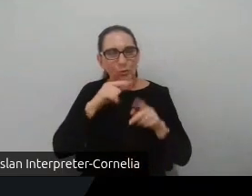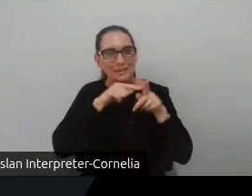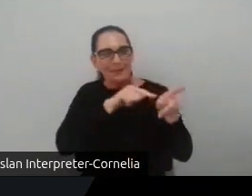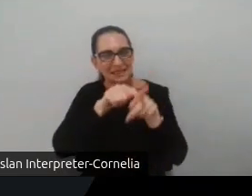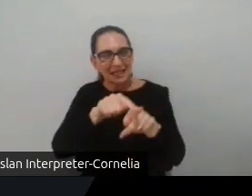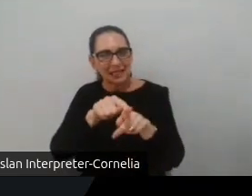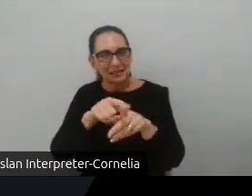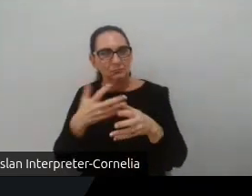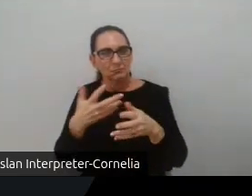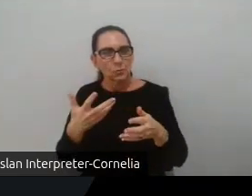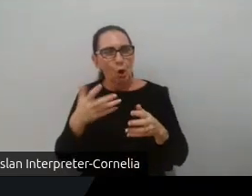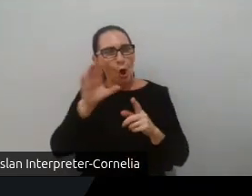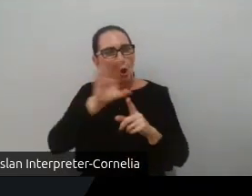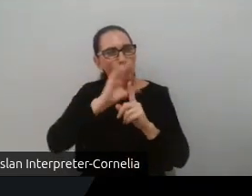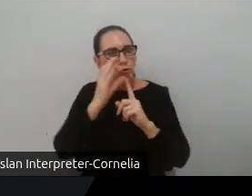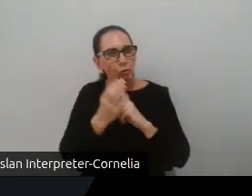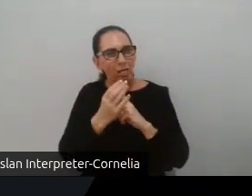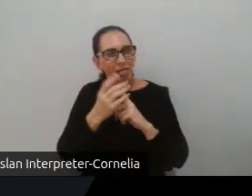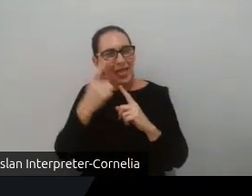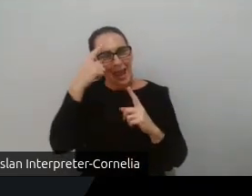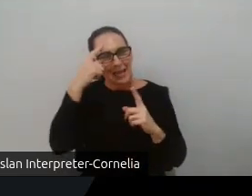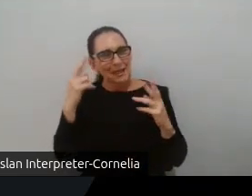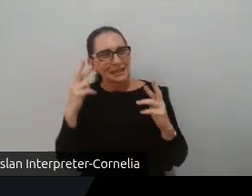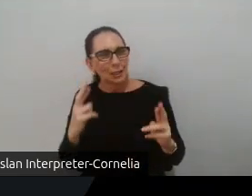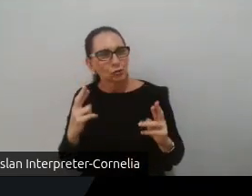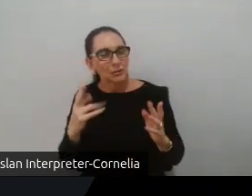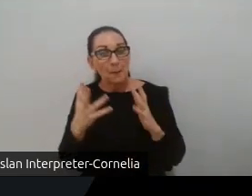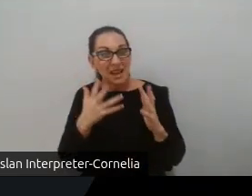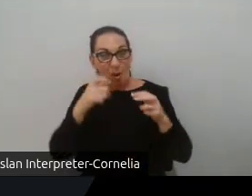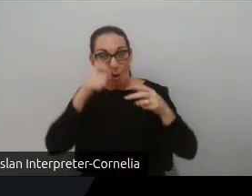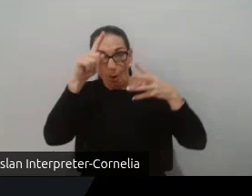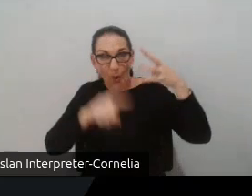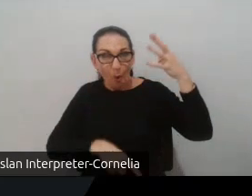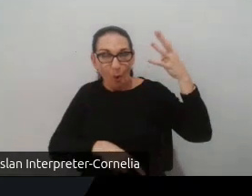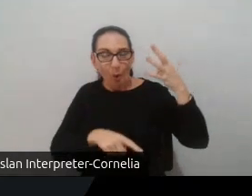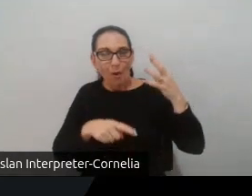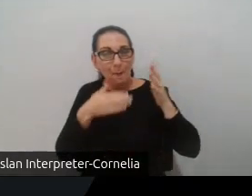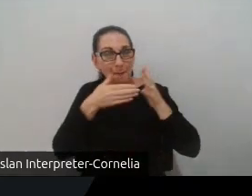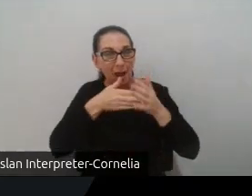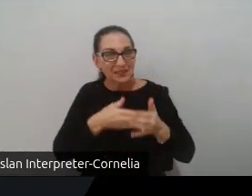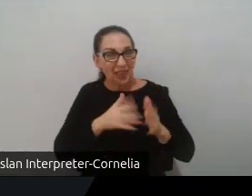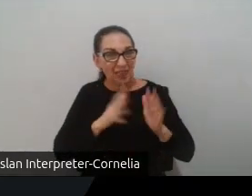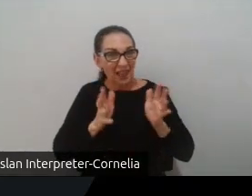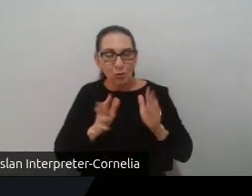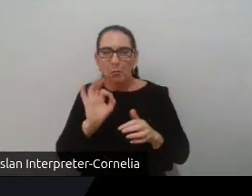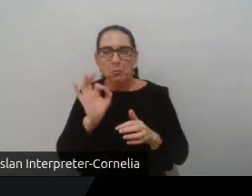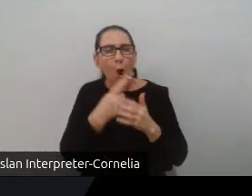these are not all of the barriers that a client can face but they are some of the things. Um,